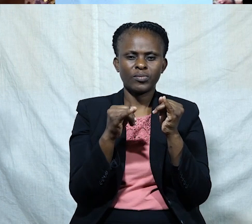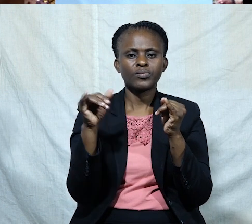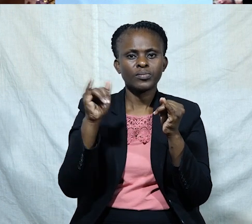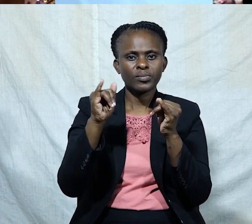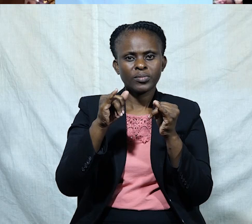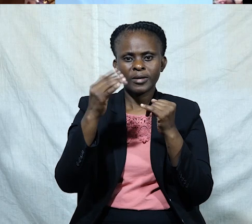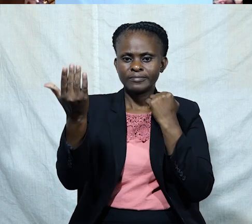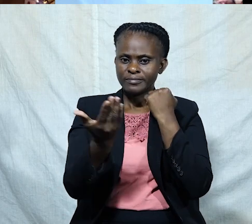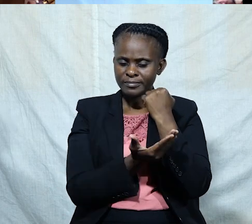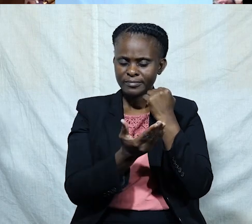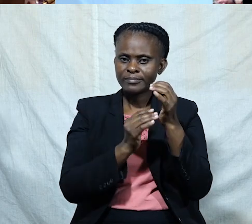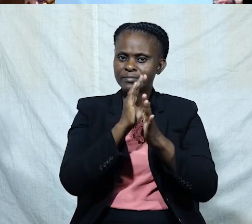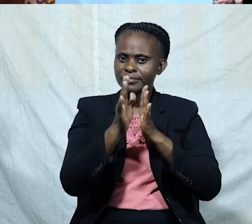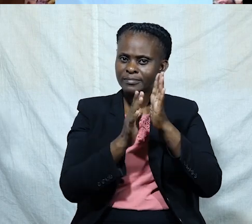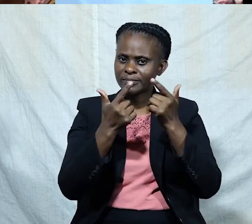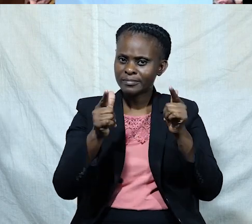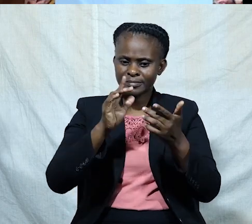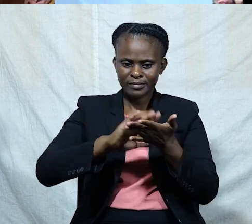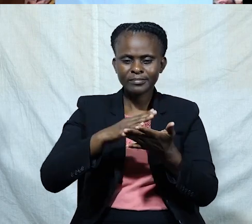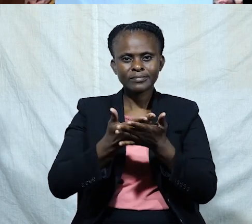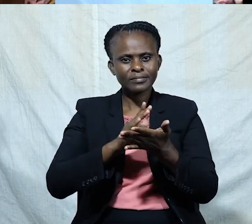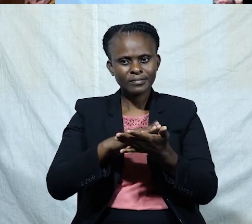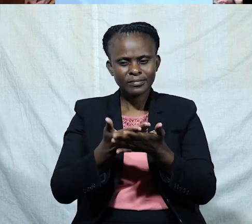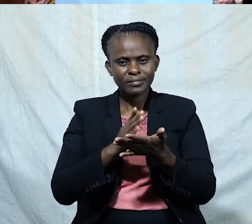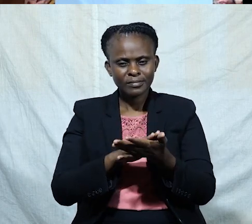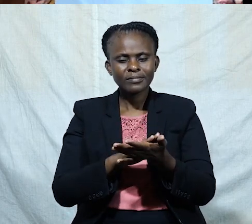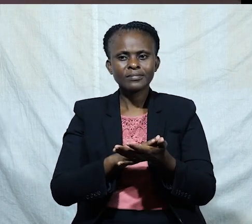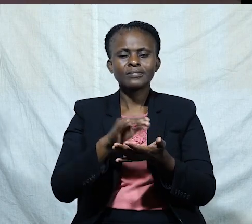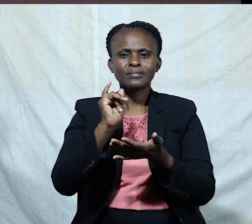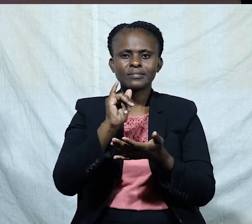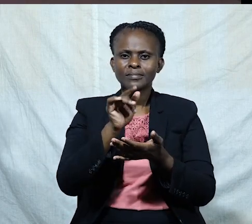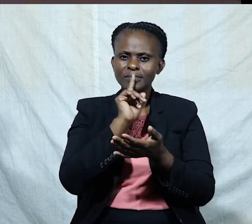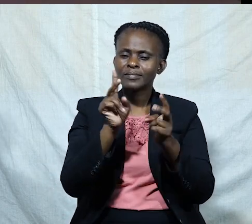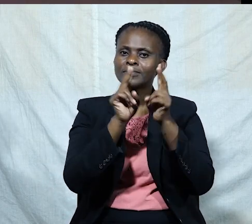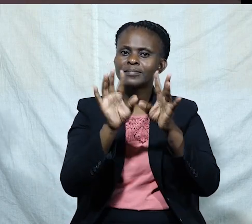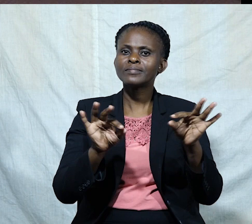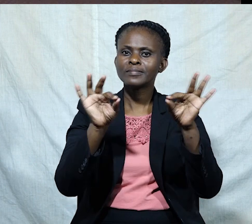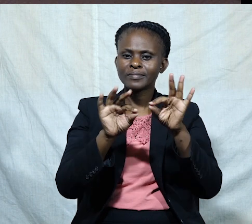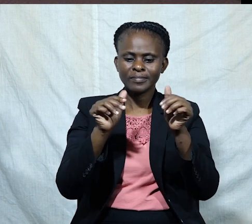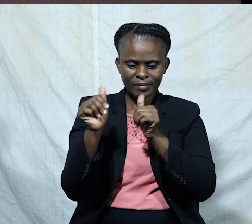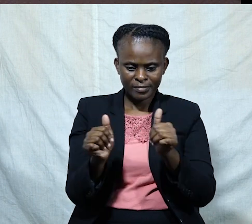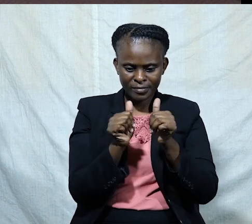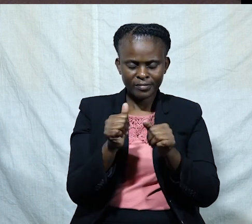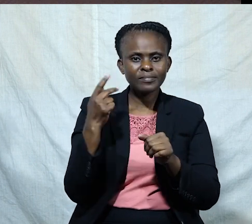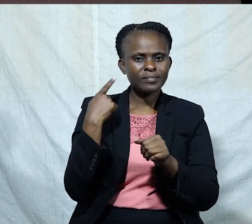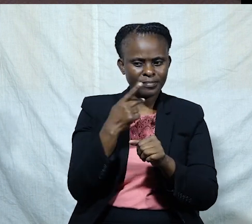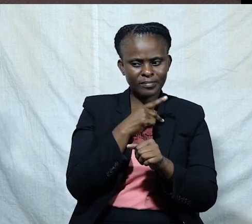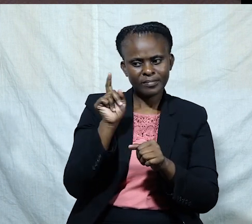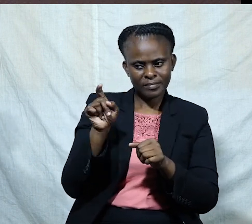that introducing sign language interpretation is an essential action that Parliaments need to take